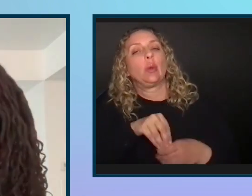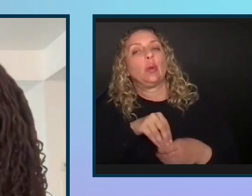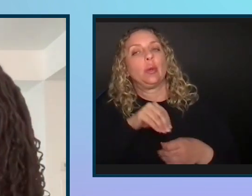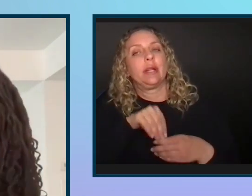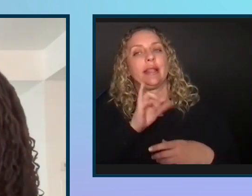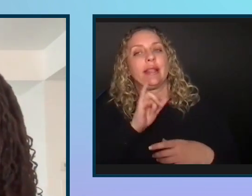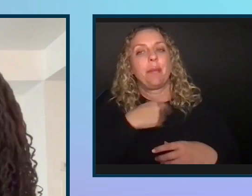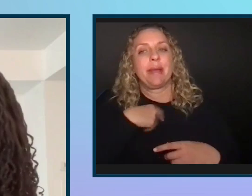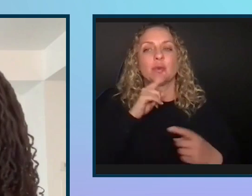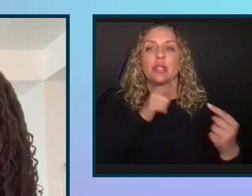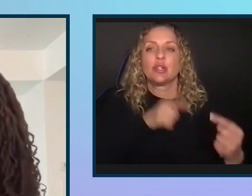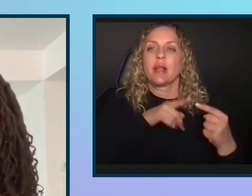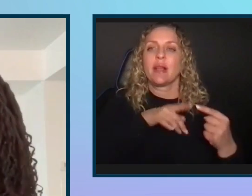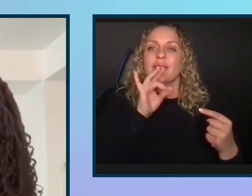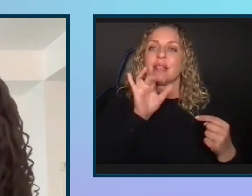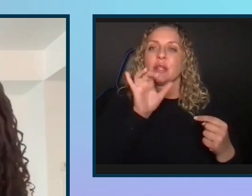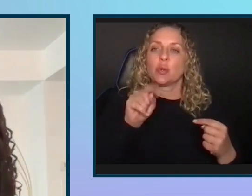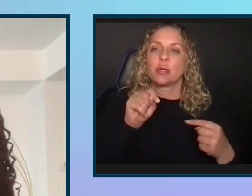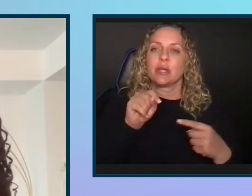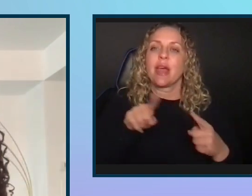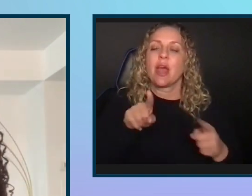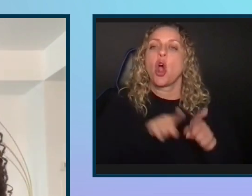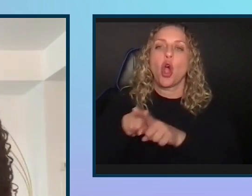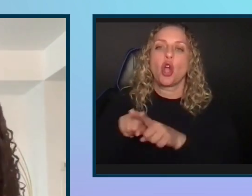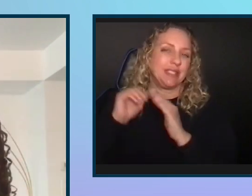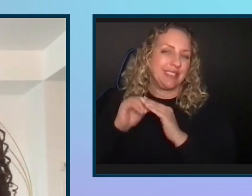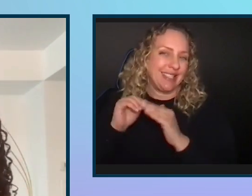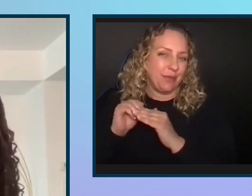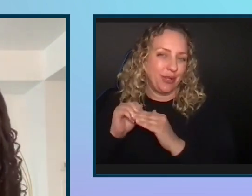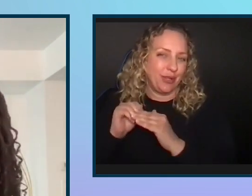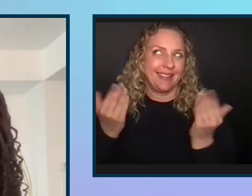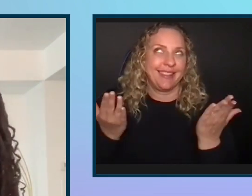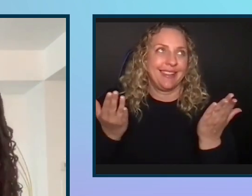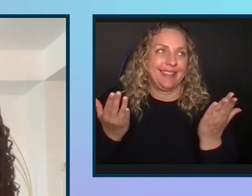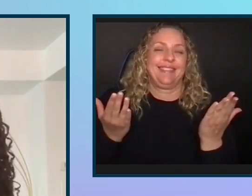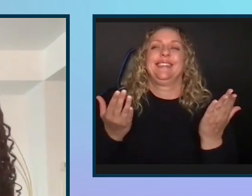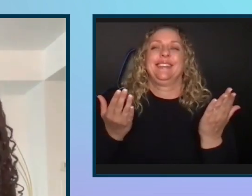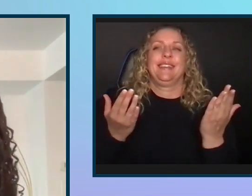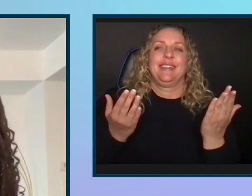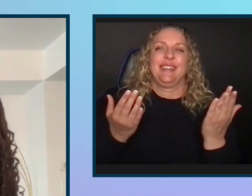to find websites that do this that are also accessible, so I'll kind of like flip that question around on the folks here.